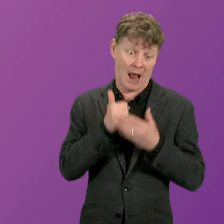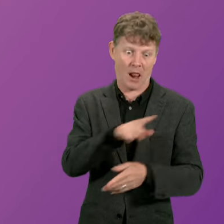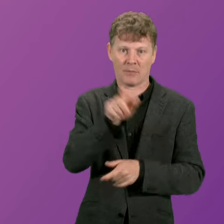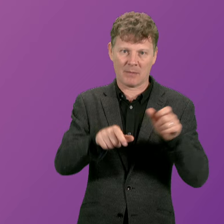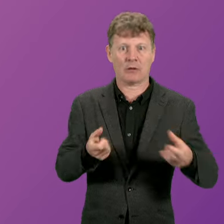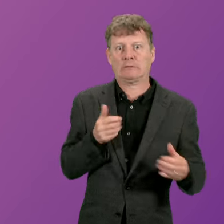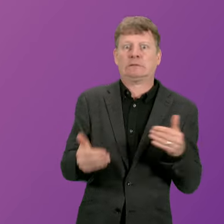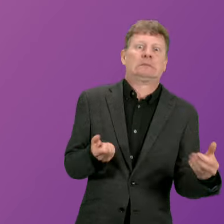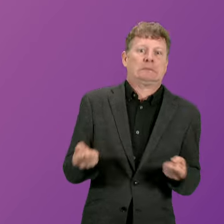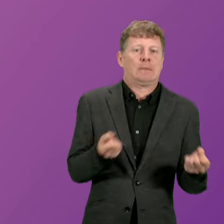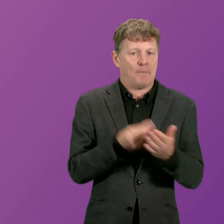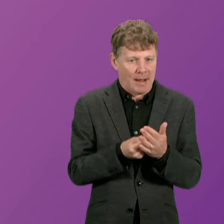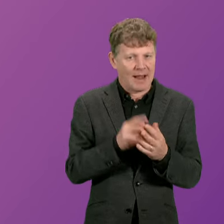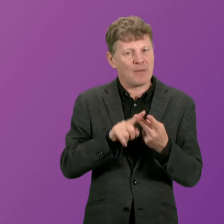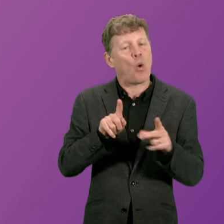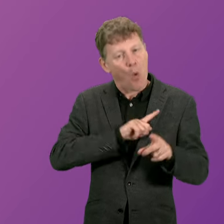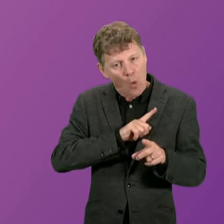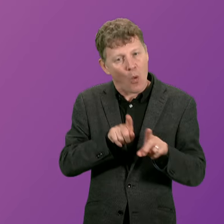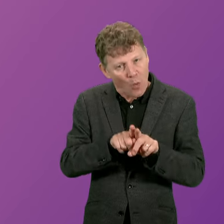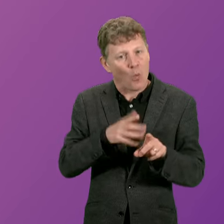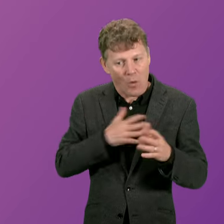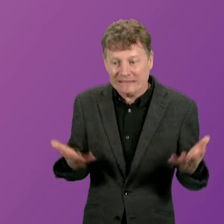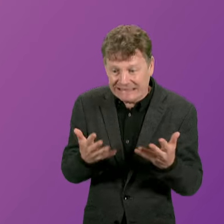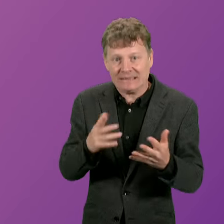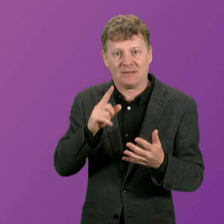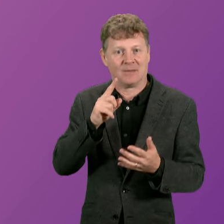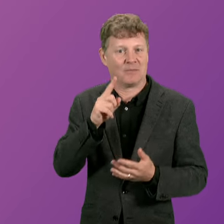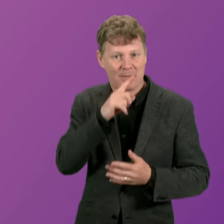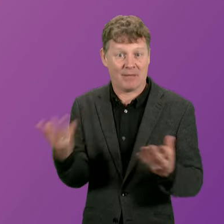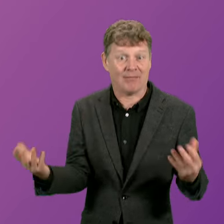to encourage more people to use our rail network. We will look carefully at the